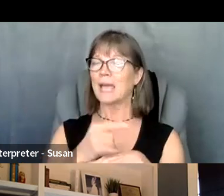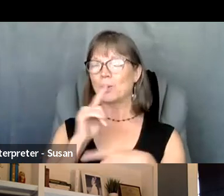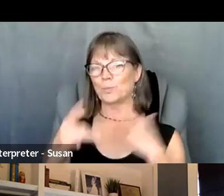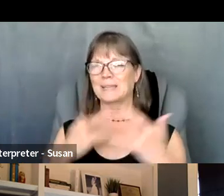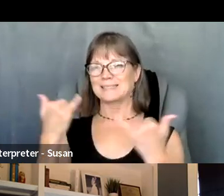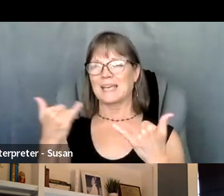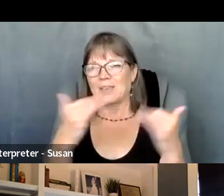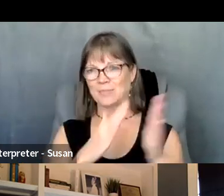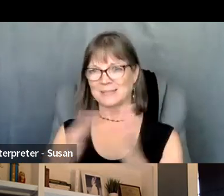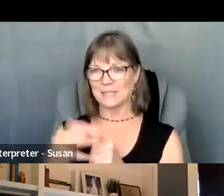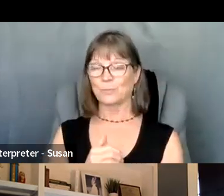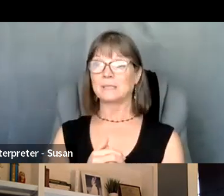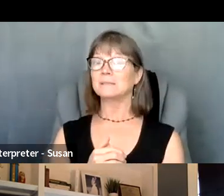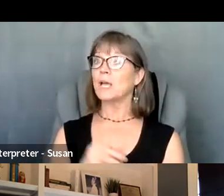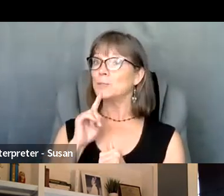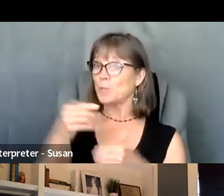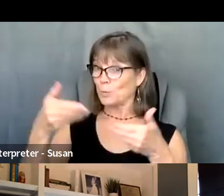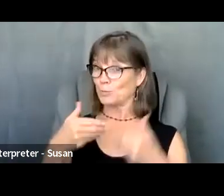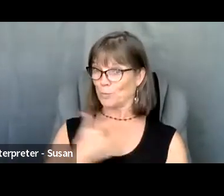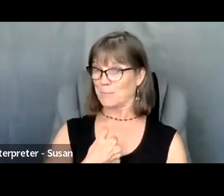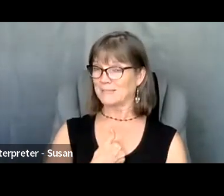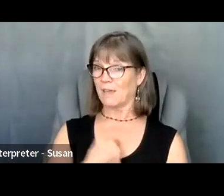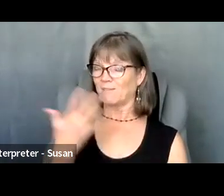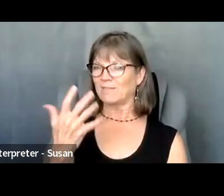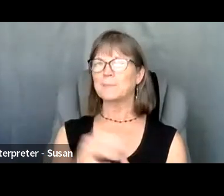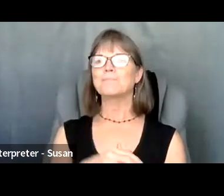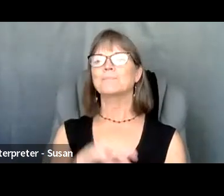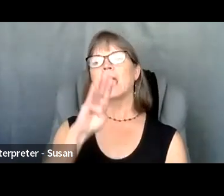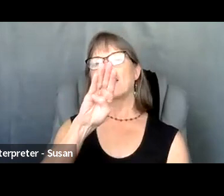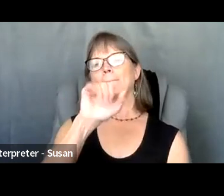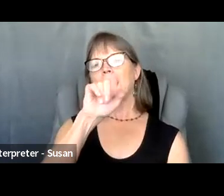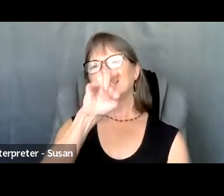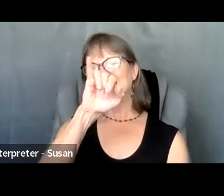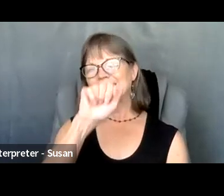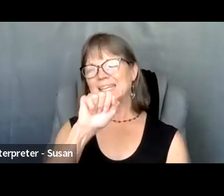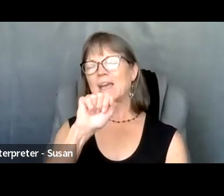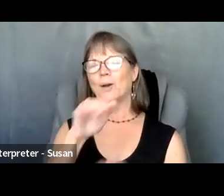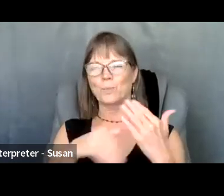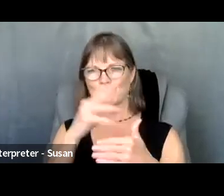Kelly Crosbie (she/her): So let me introduce you to myself a little bit. The Dia went through the the agenda for today